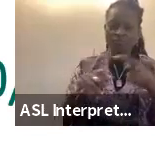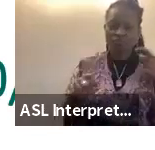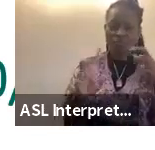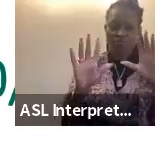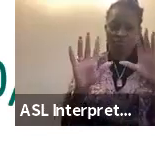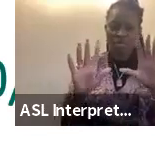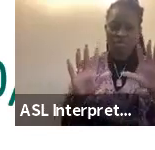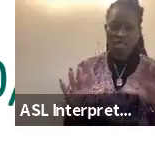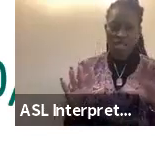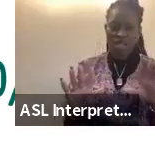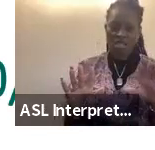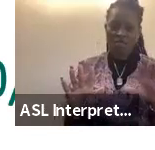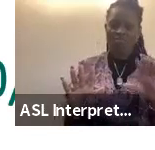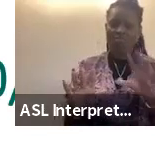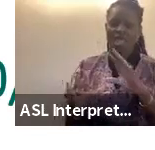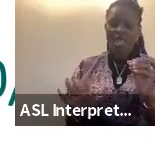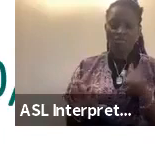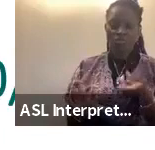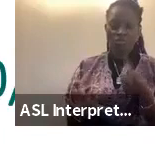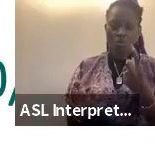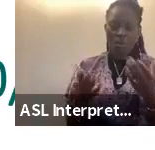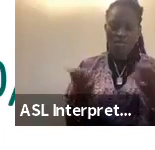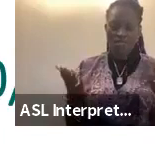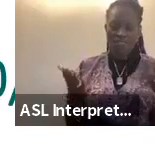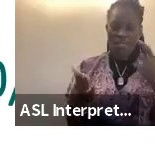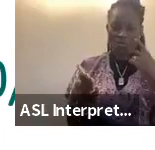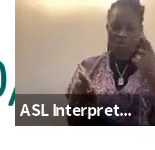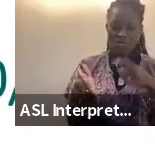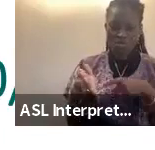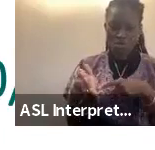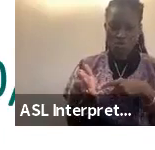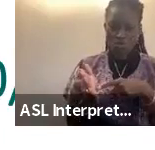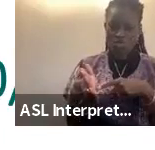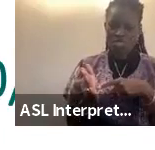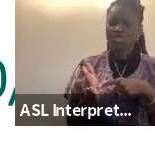And one important thing to mention in interpreting this data is that